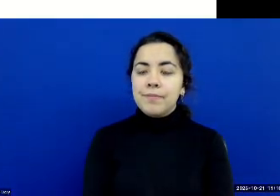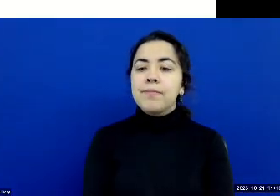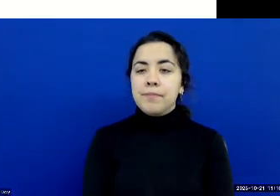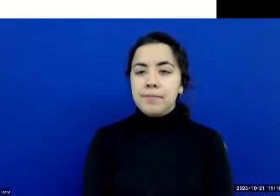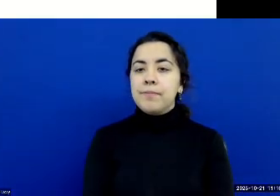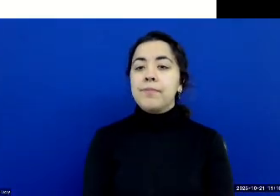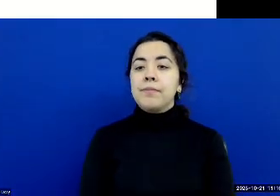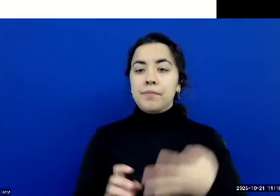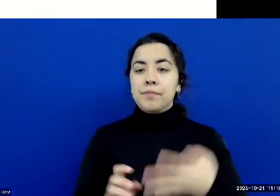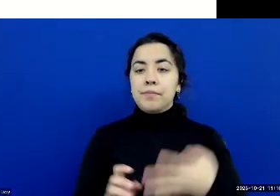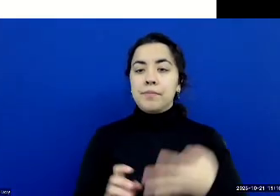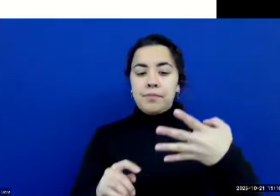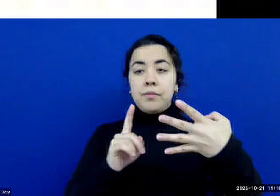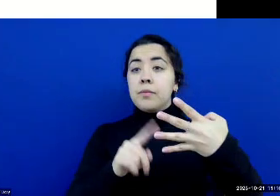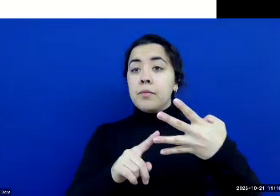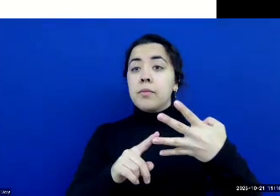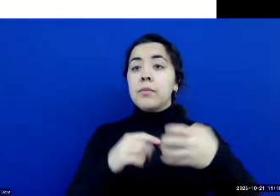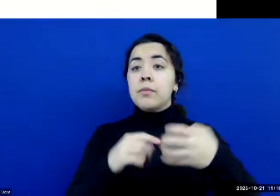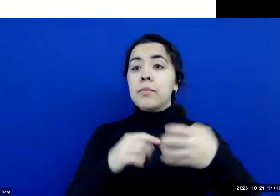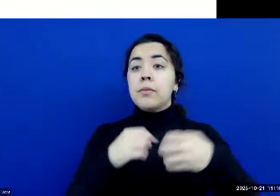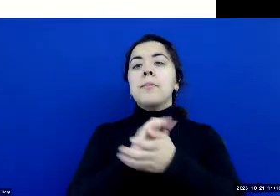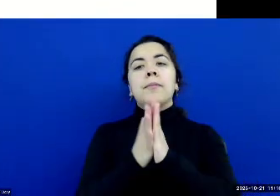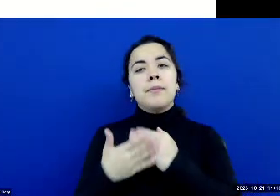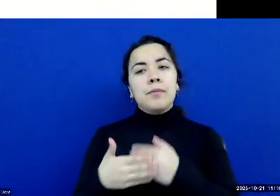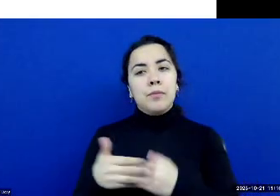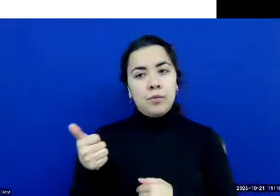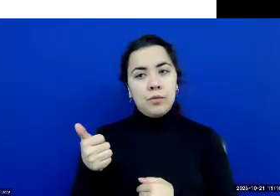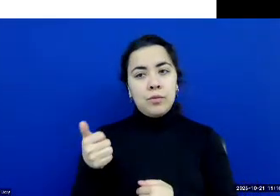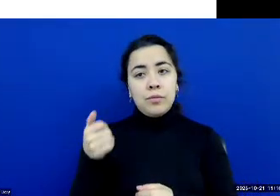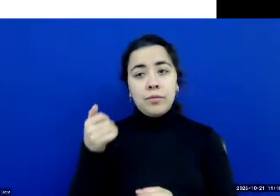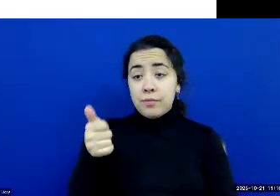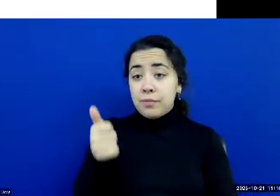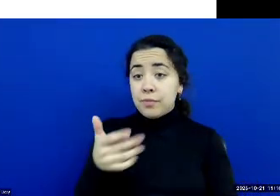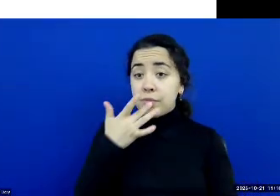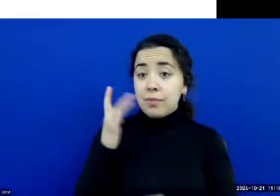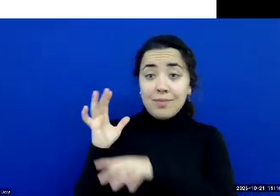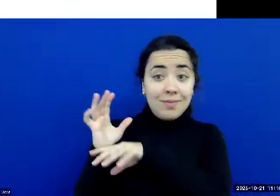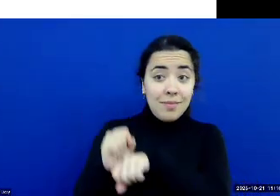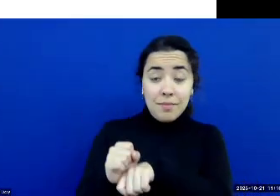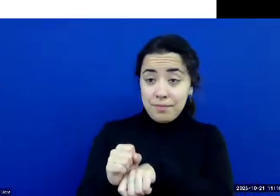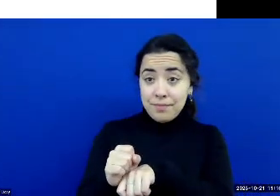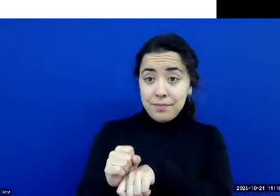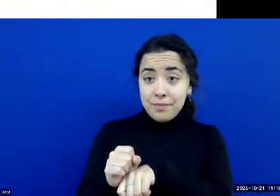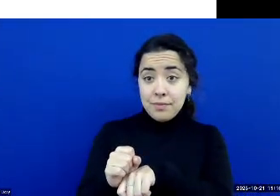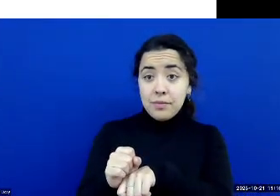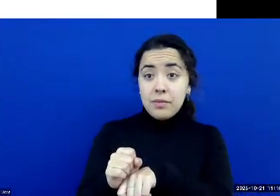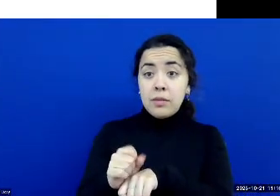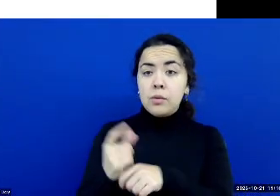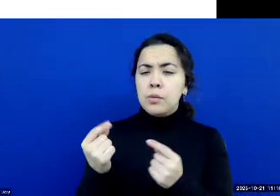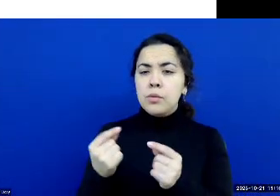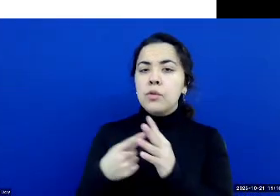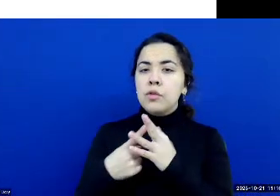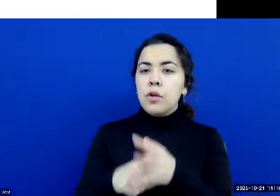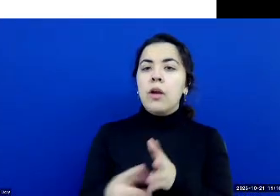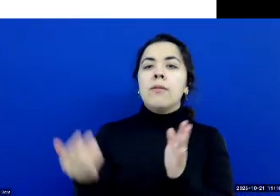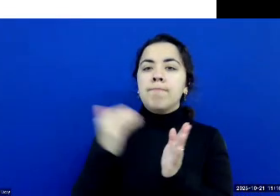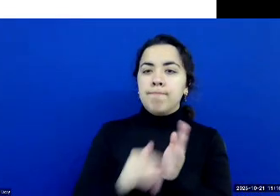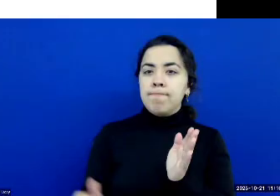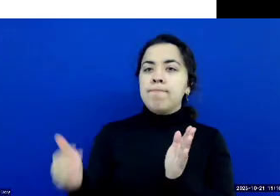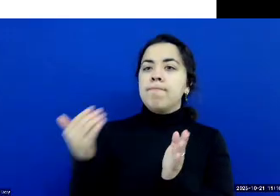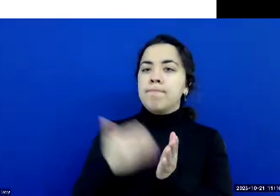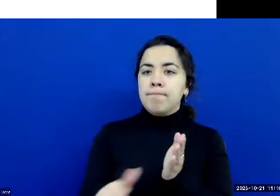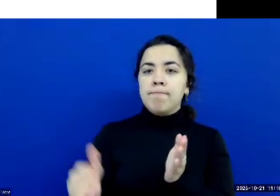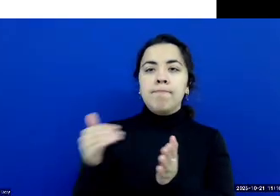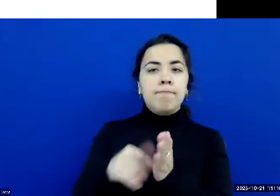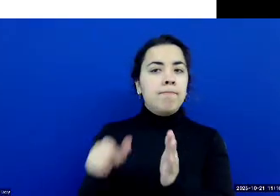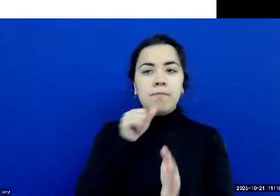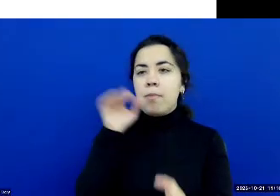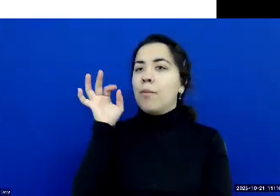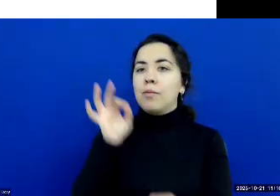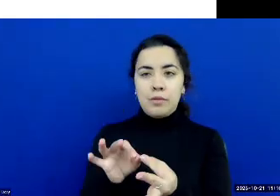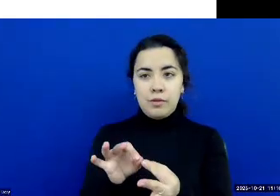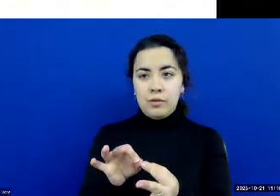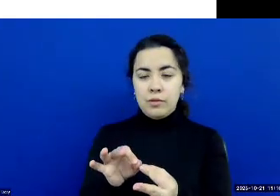Kathleen DeForest: Principle number 3, make it easy. If you want to master a habit, the key is to start with repetition, not perfection.